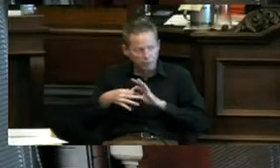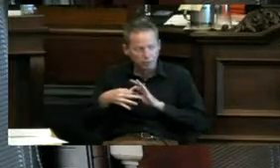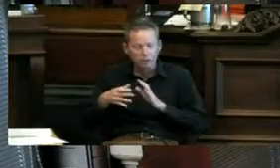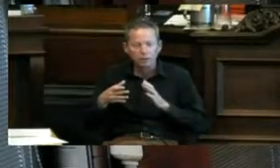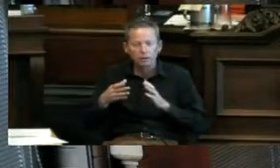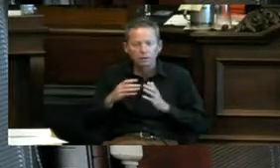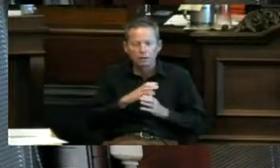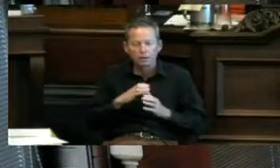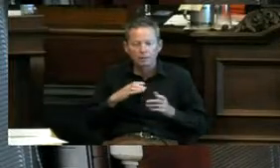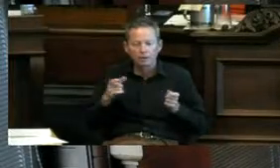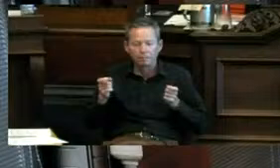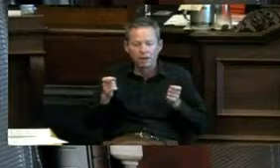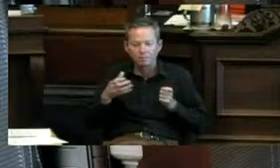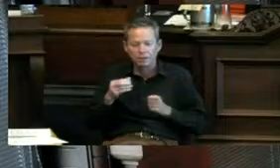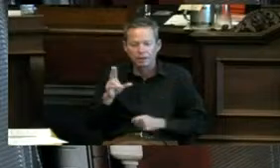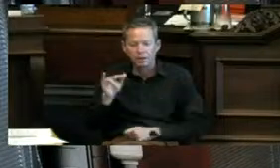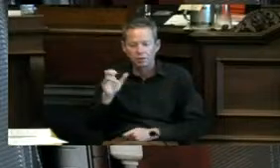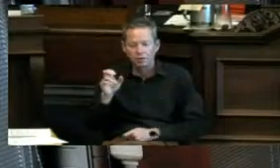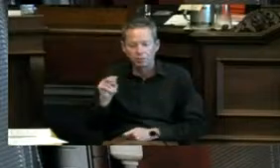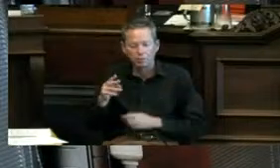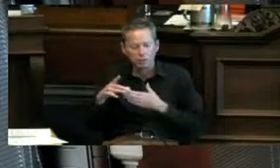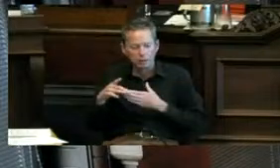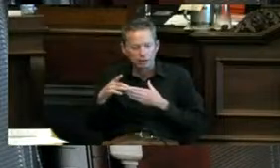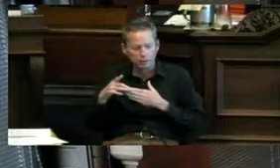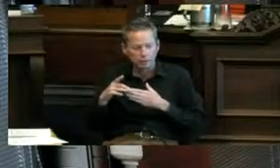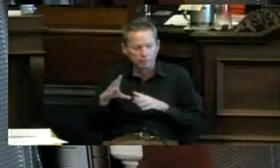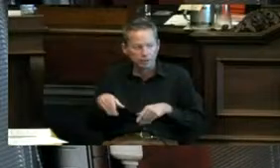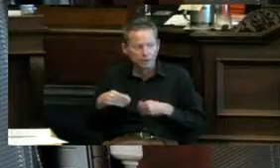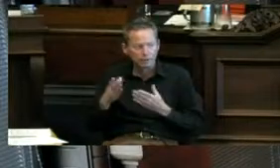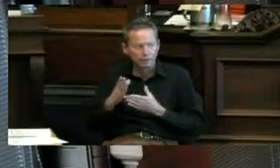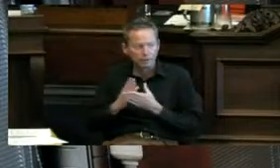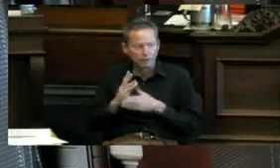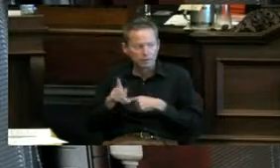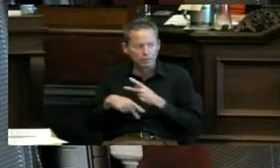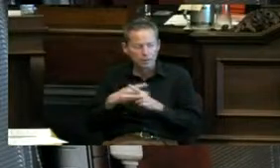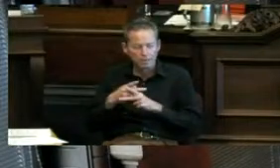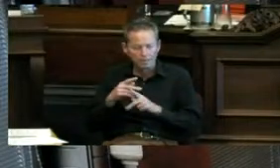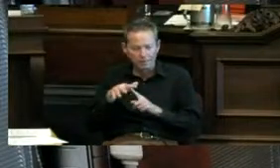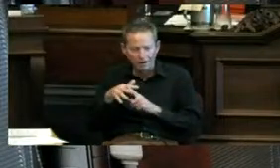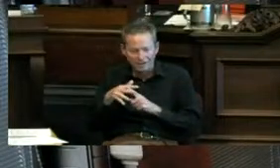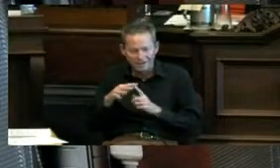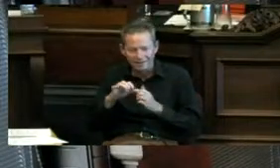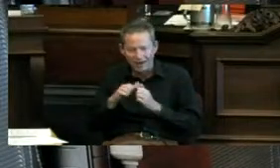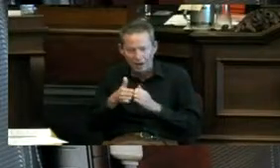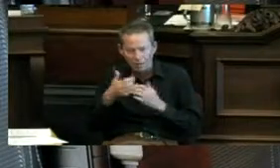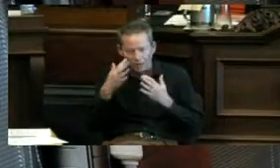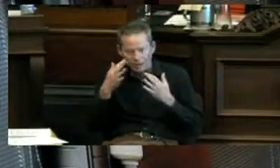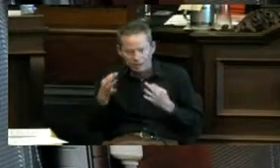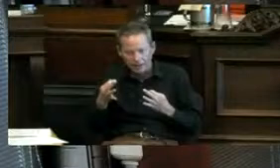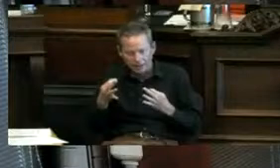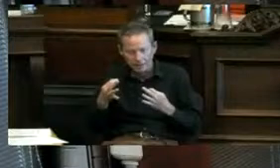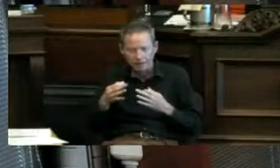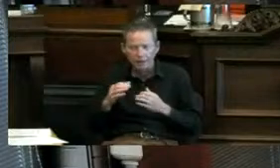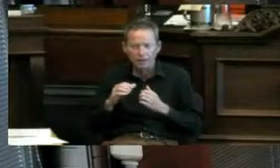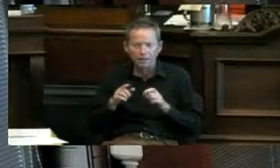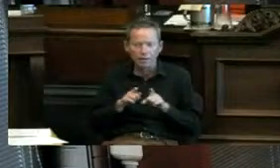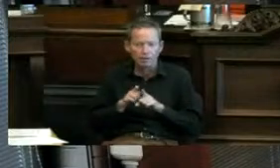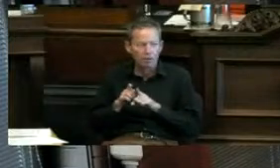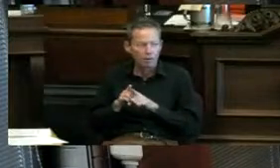of our health care decisions are made by a joint committee of management and union leadership